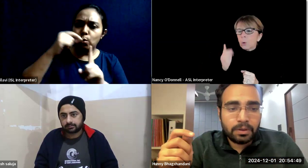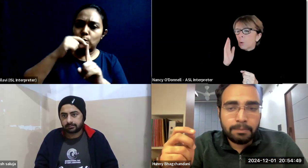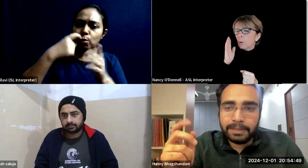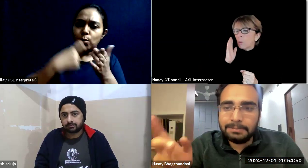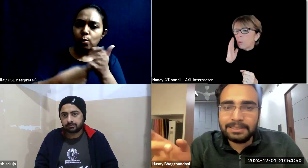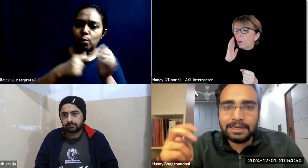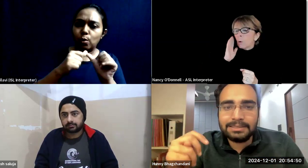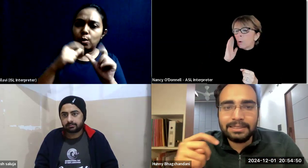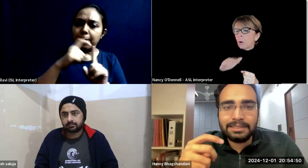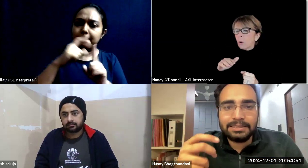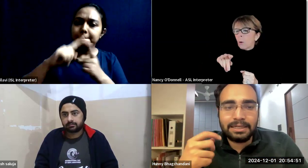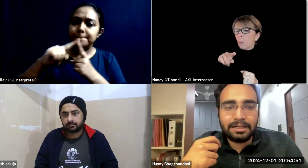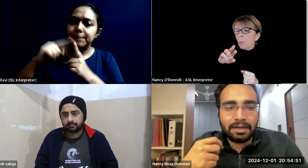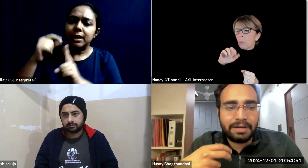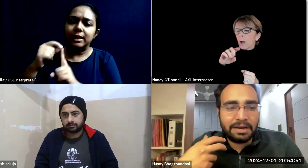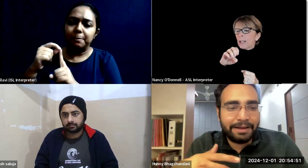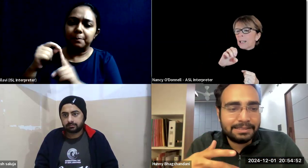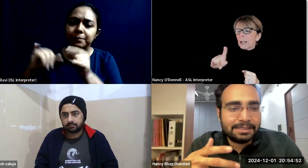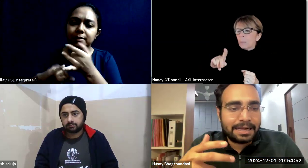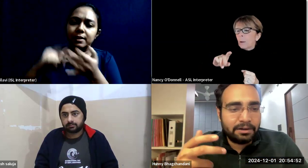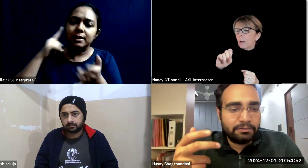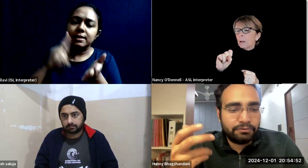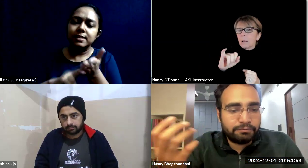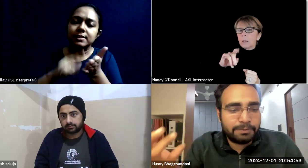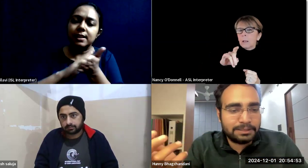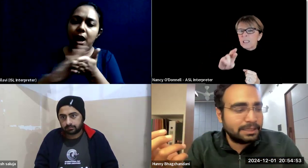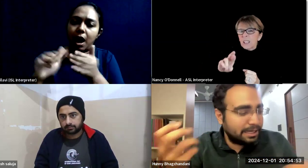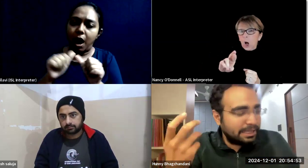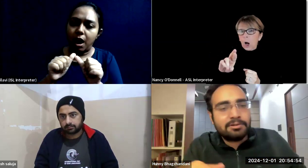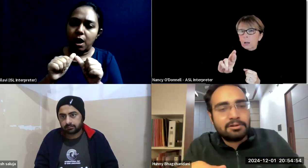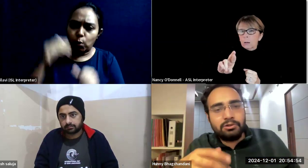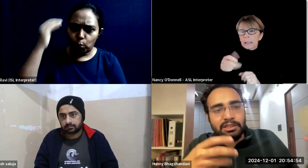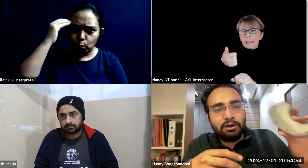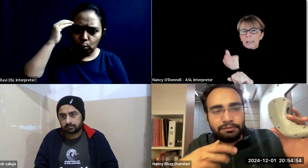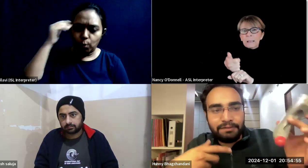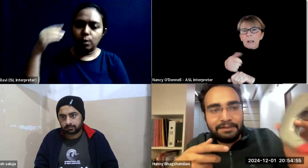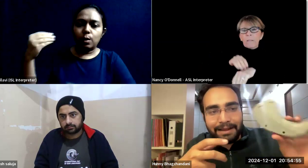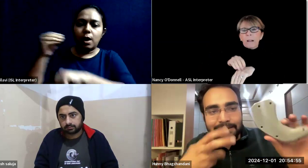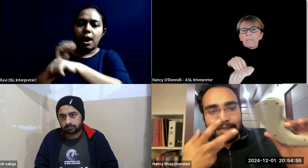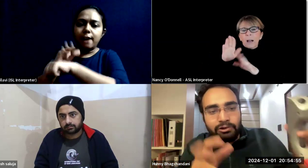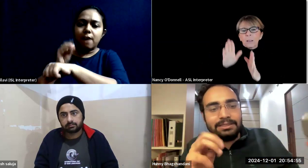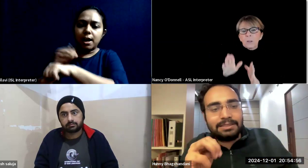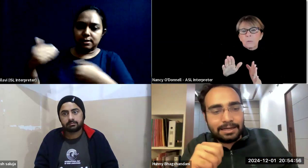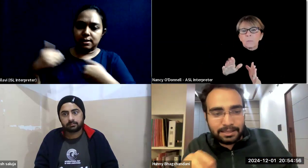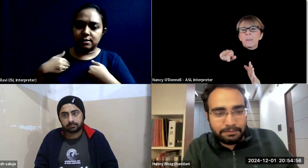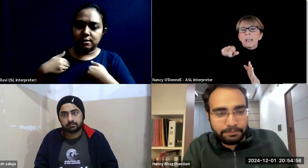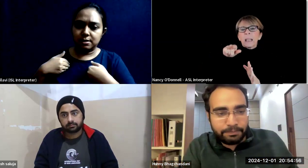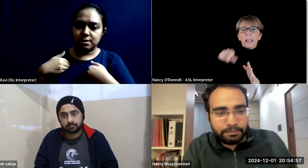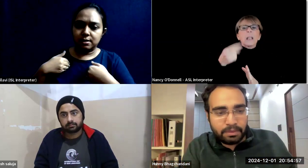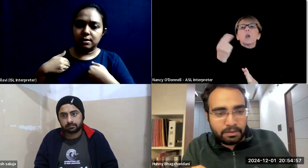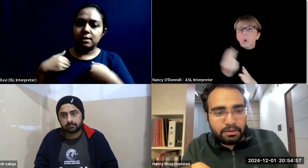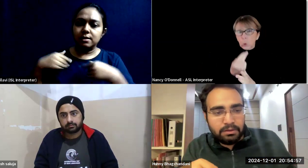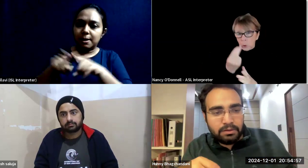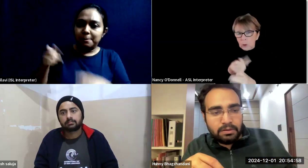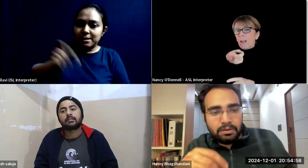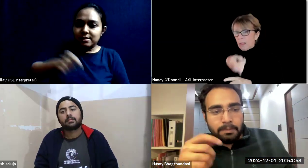Pradip Sinha Sir is our advisor kind of person and he is also using a lot of our devices including the Saarthi.